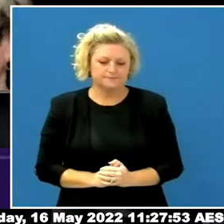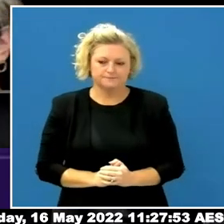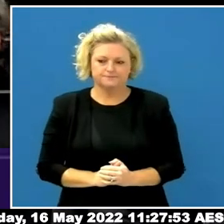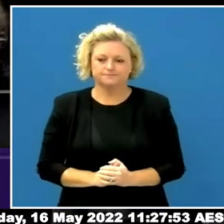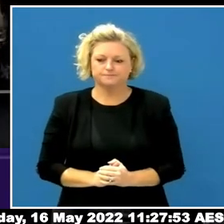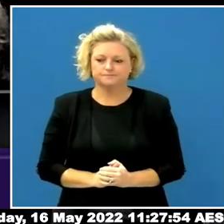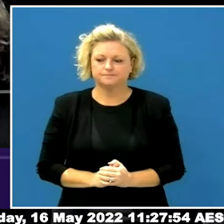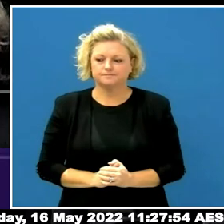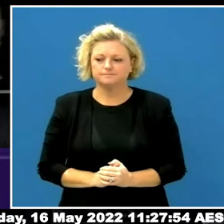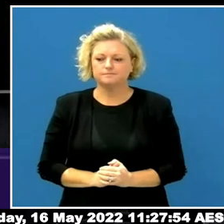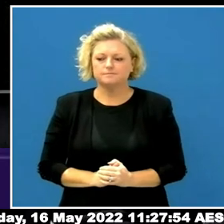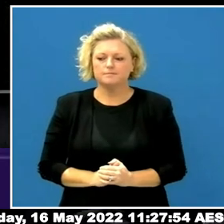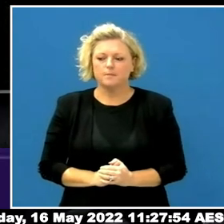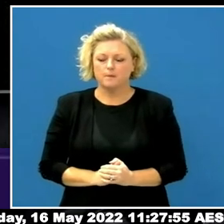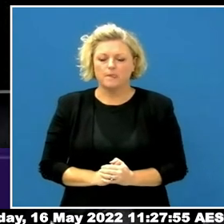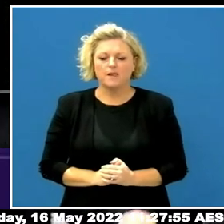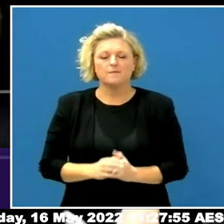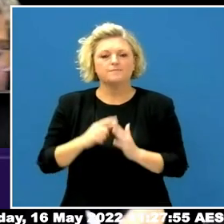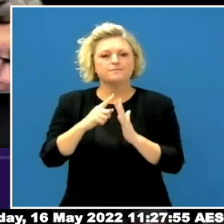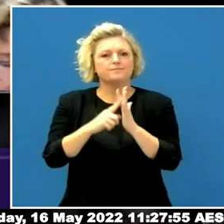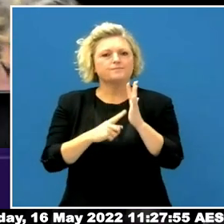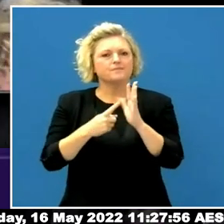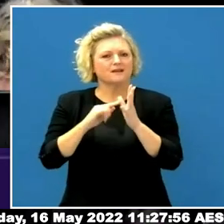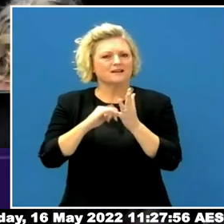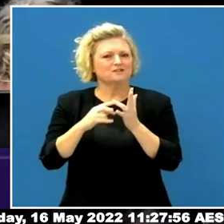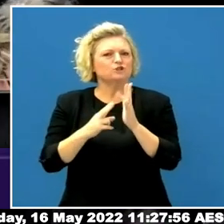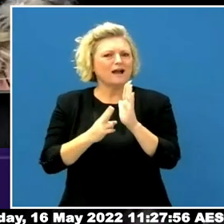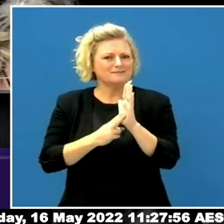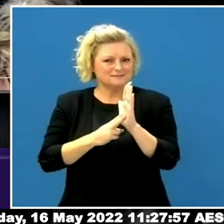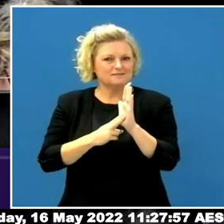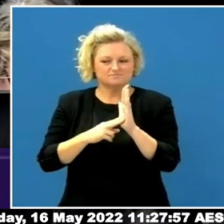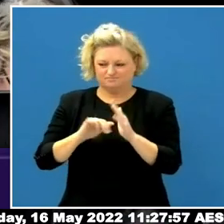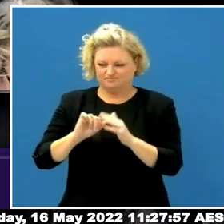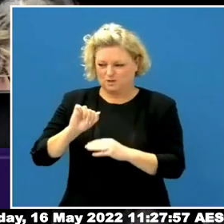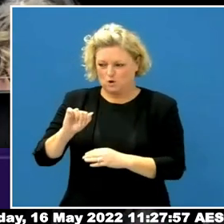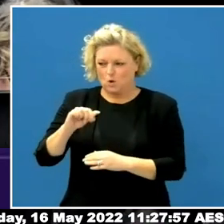Jason too, in your statement, was very close to his grandmother?